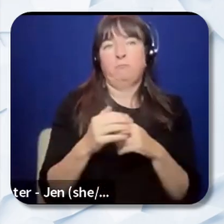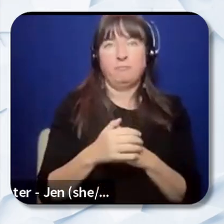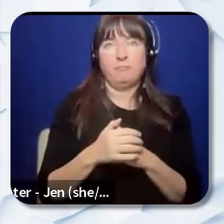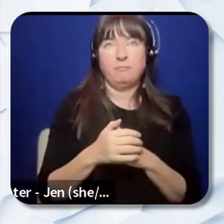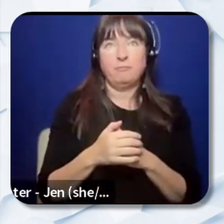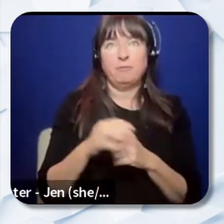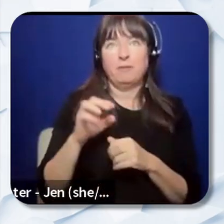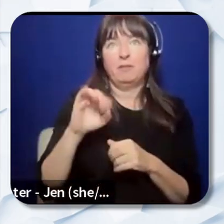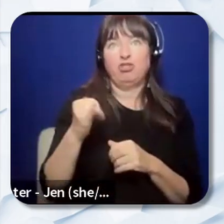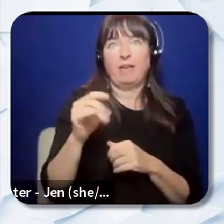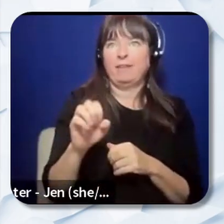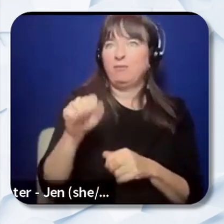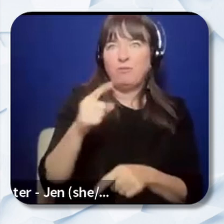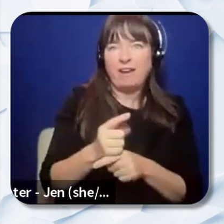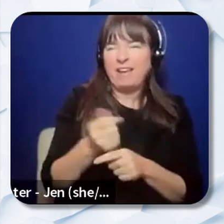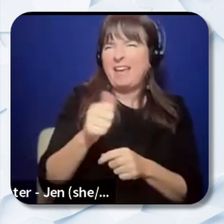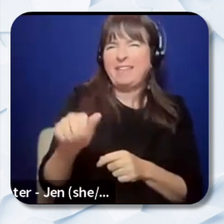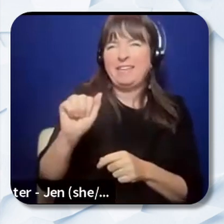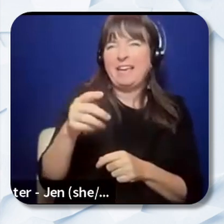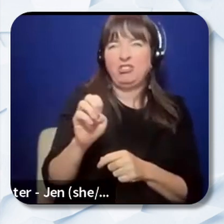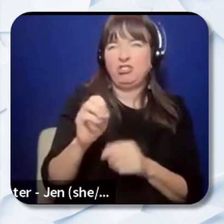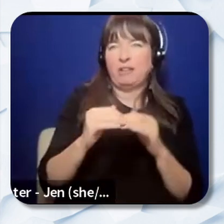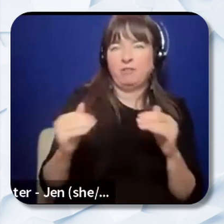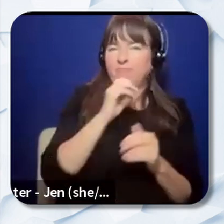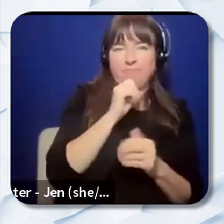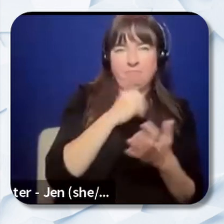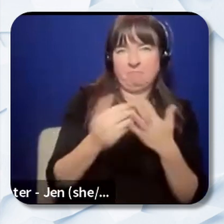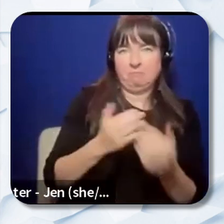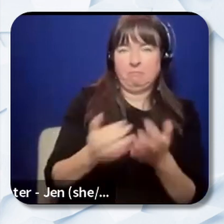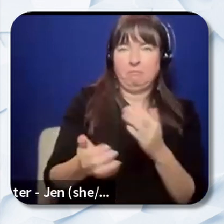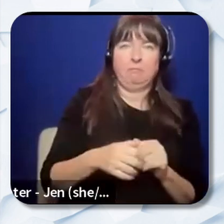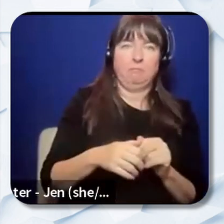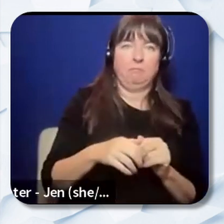at any age level right? It works for our littlest littles to our third grade kiddos